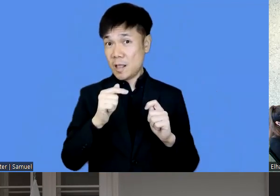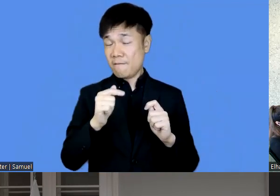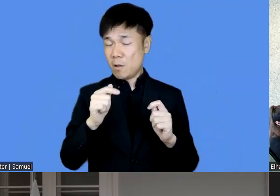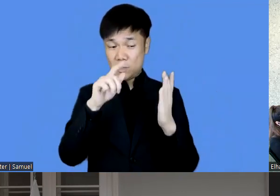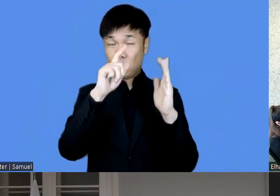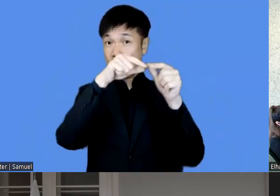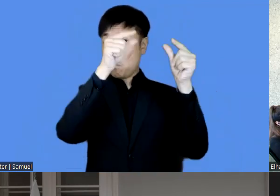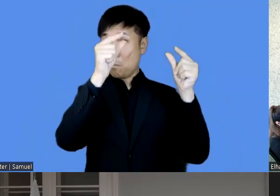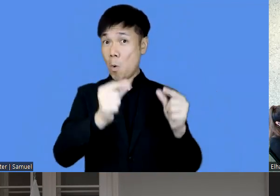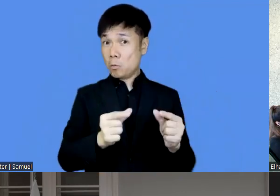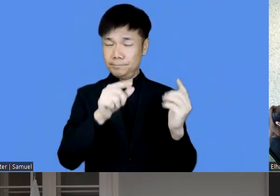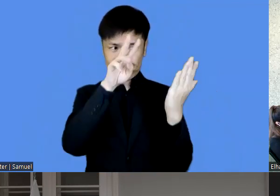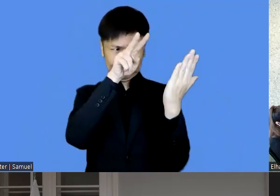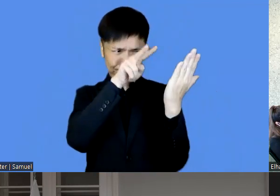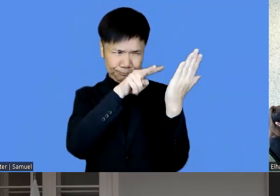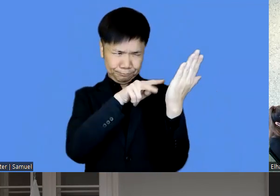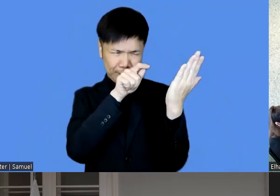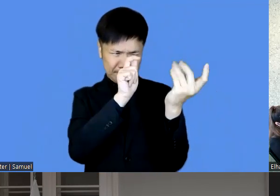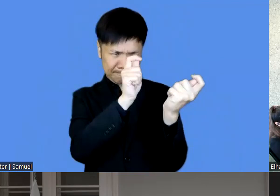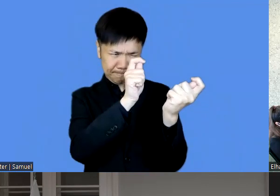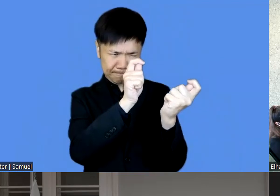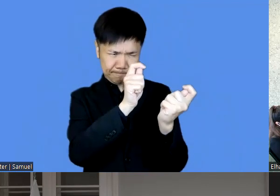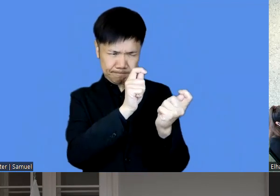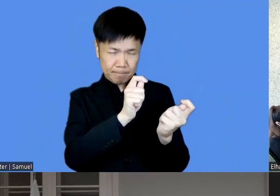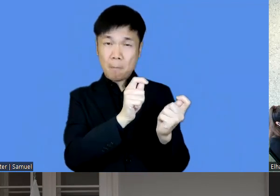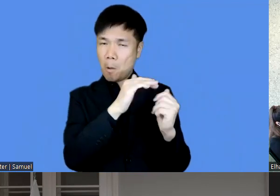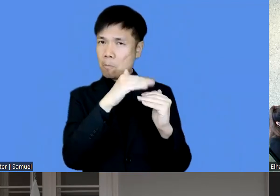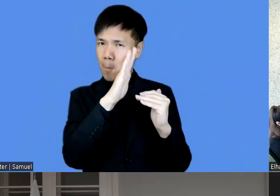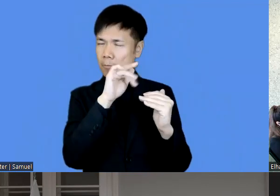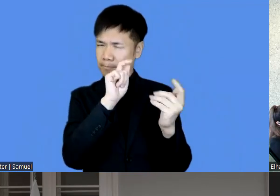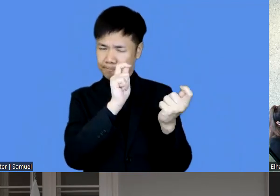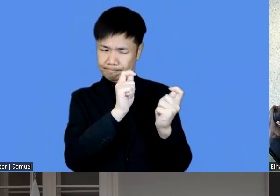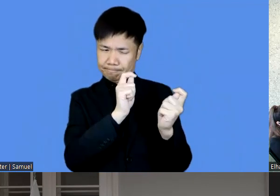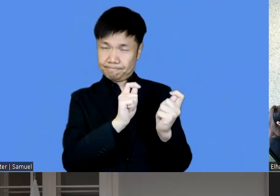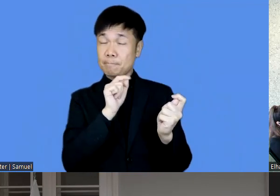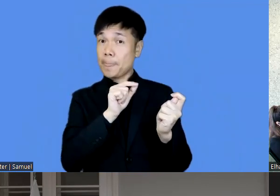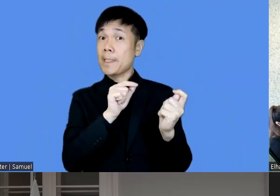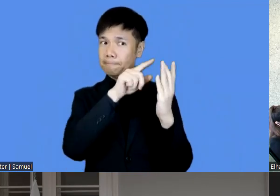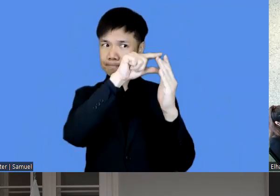are ongoing, and so it will be great to see how we could influence these processes.